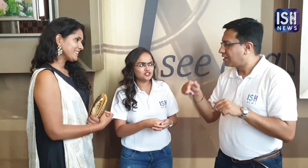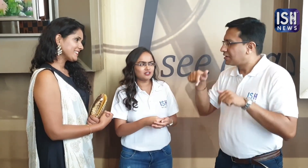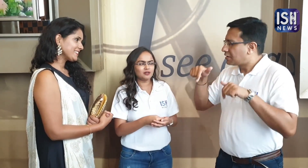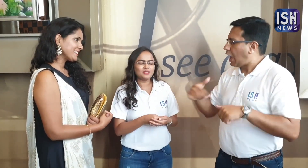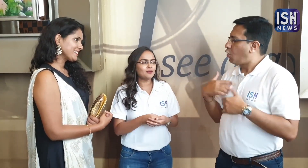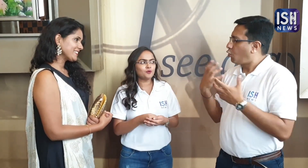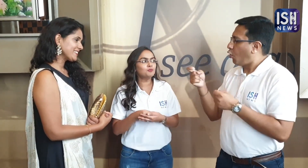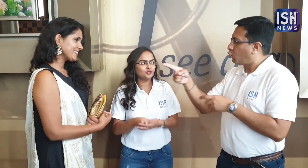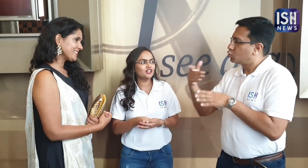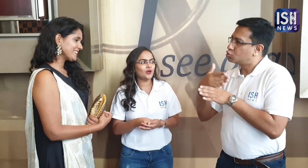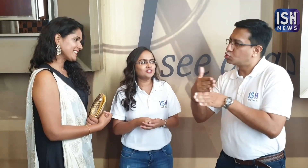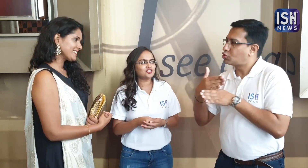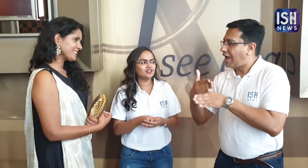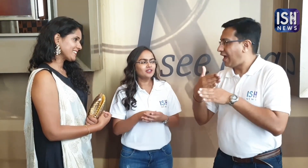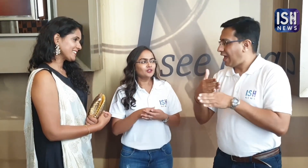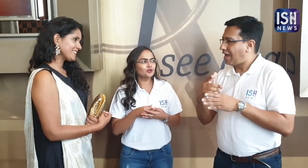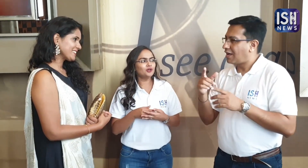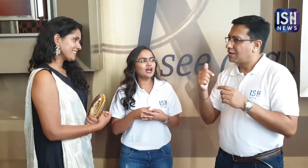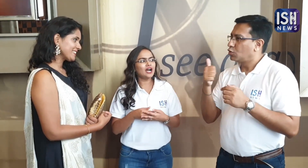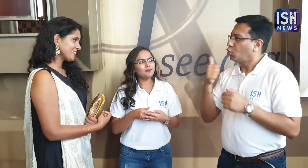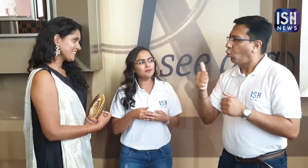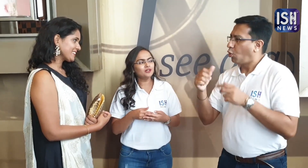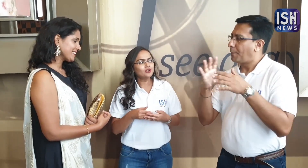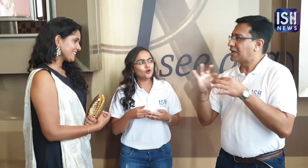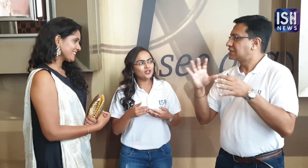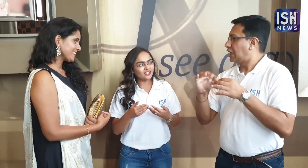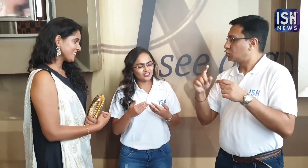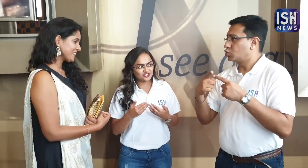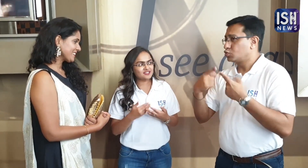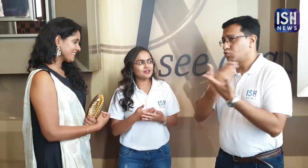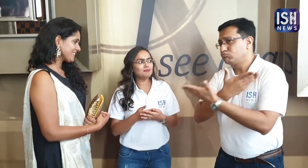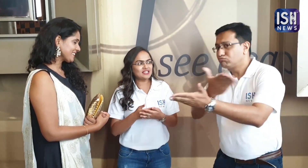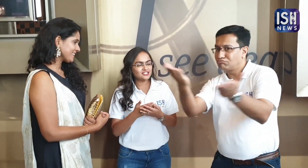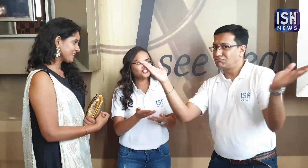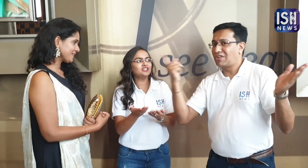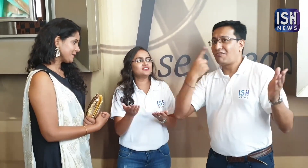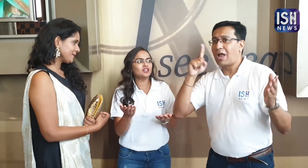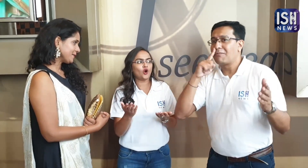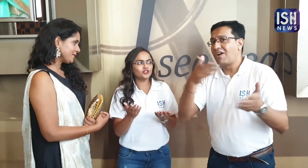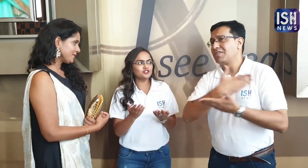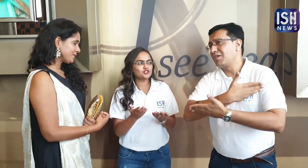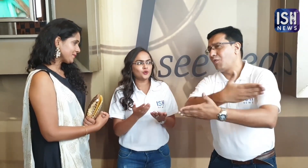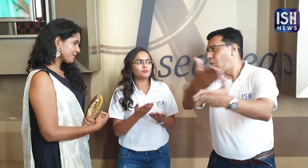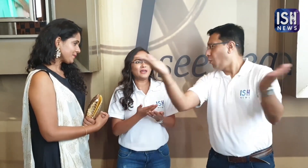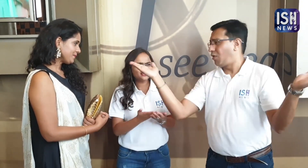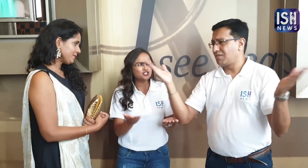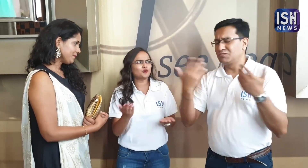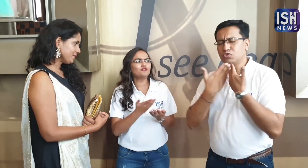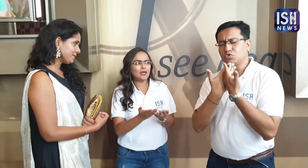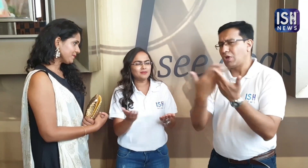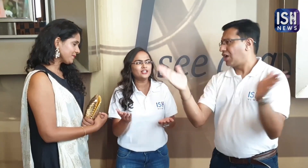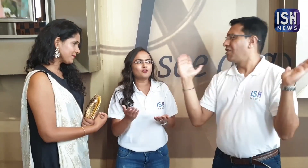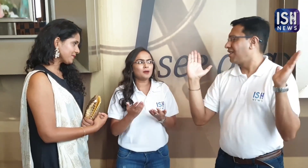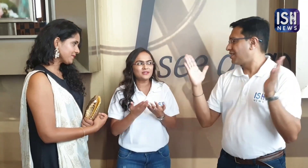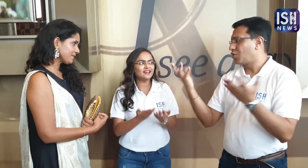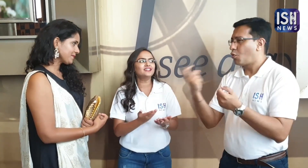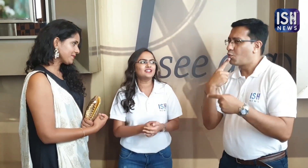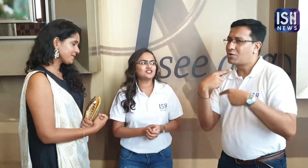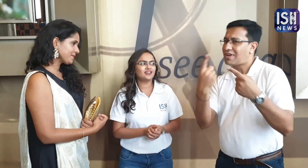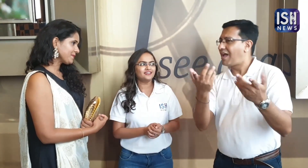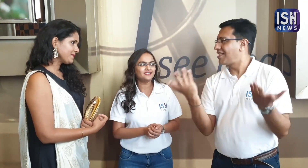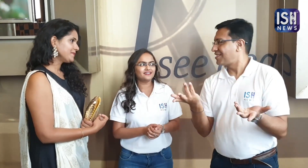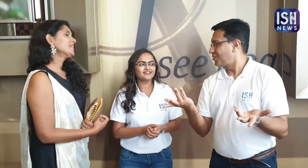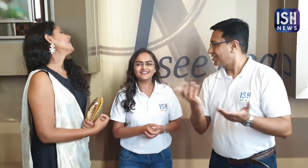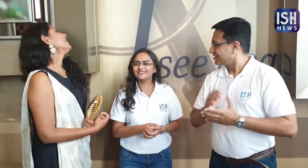Please share a message with all the parents. What would you like to tell them?